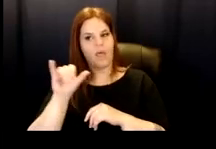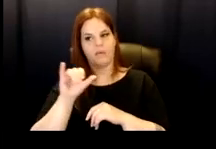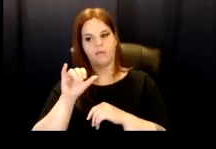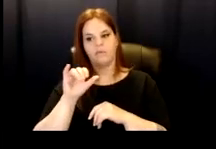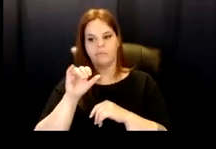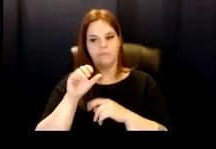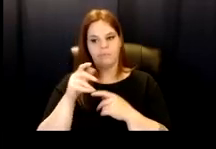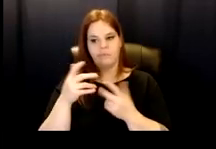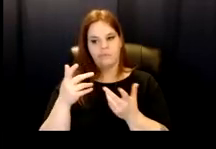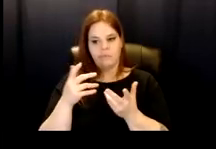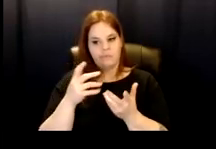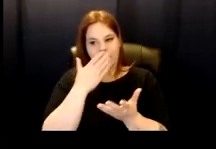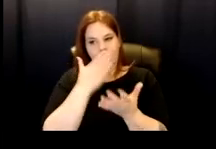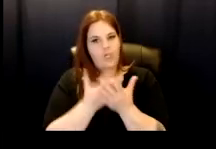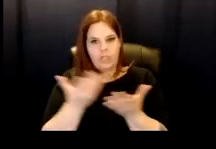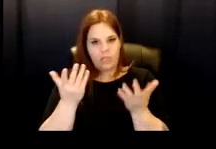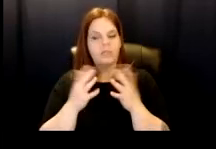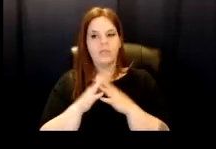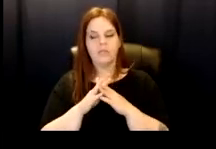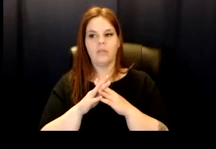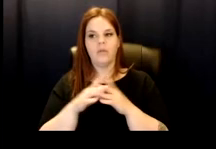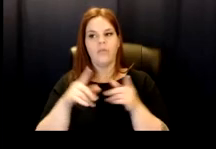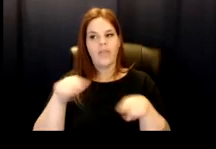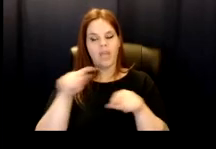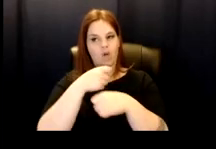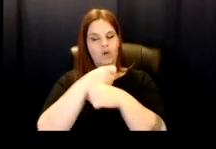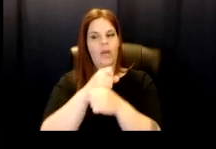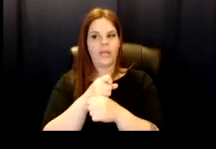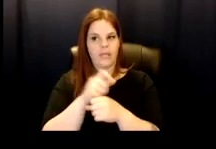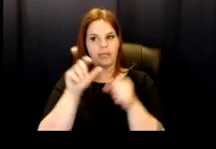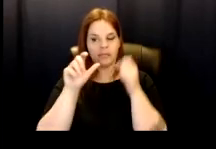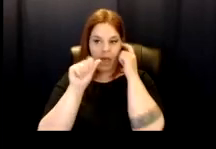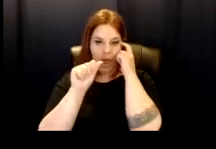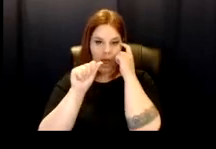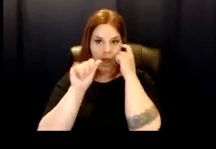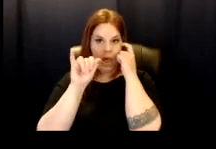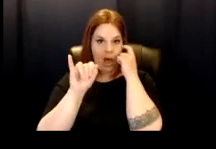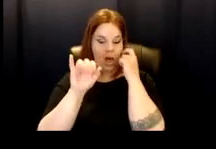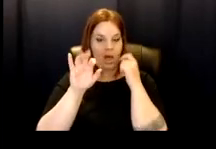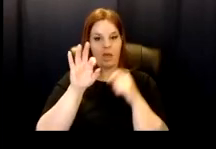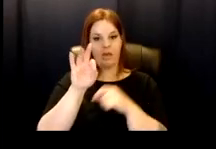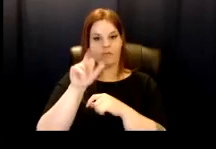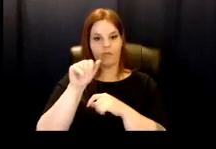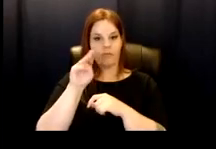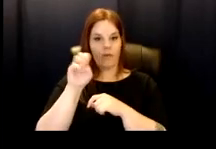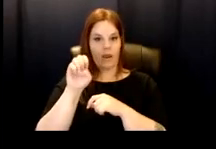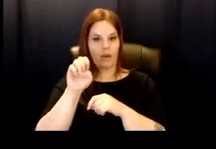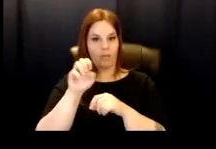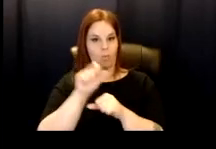and good, they are, they are creating these AI frameworks that incorporate disabilities.